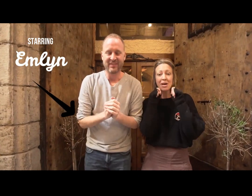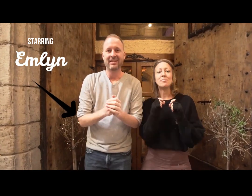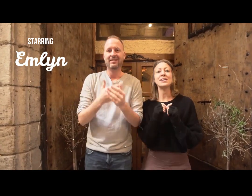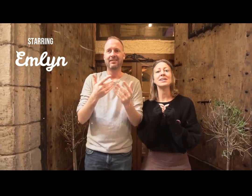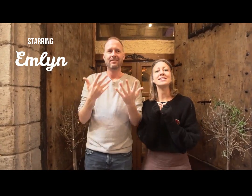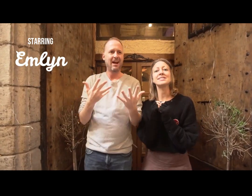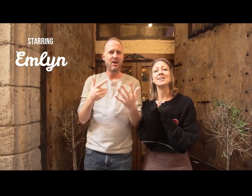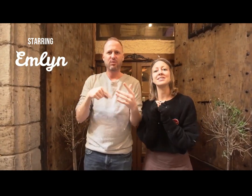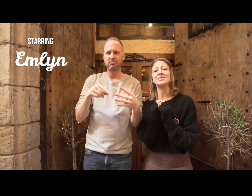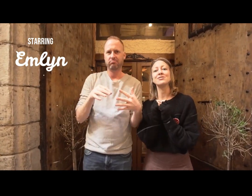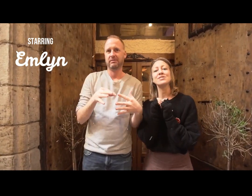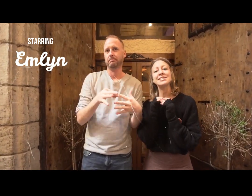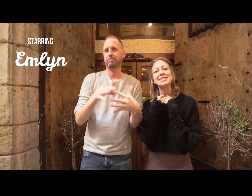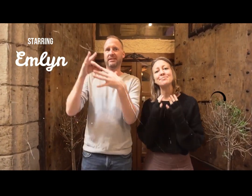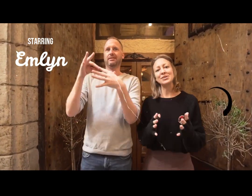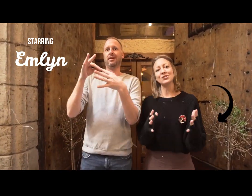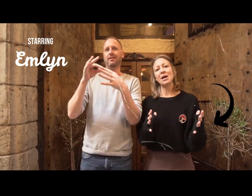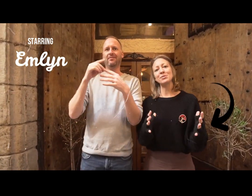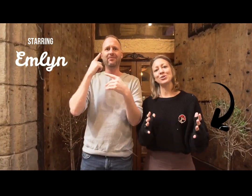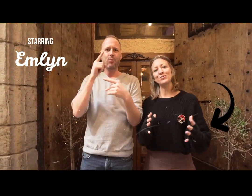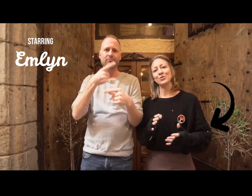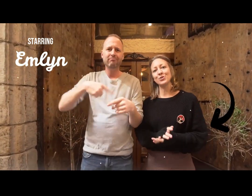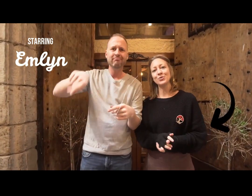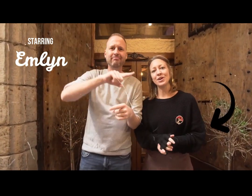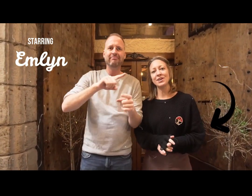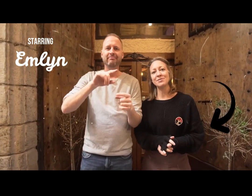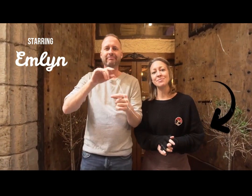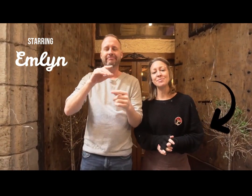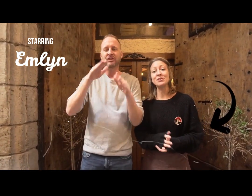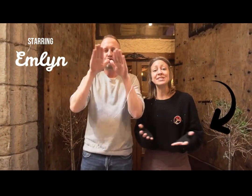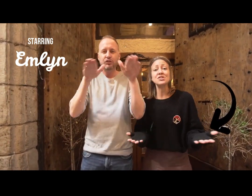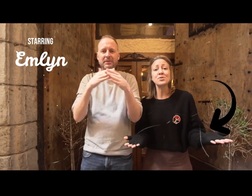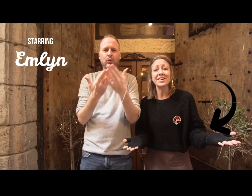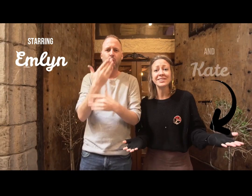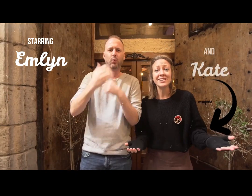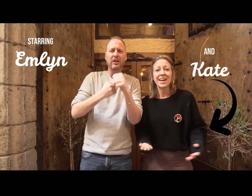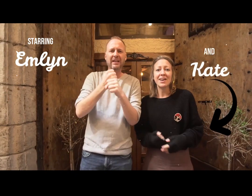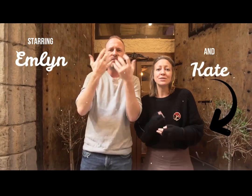but it's a really special episode for you... because it's a New Year!